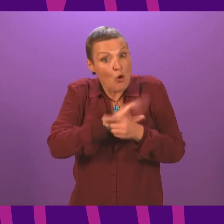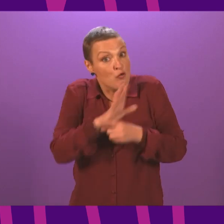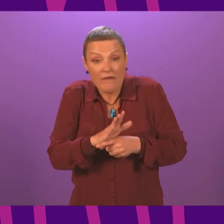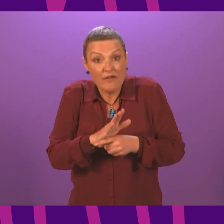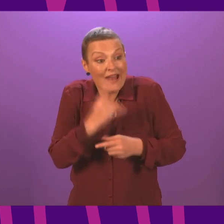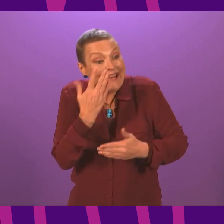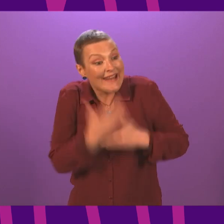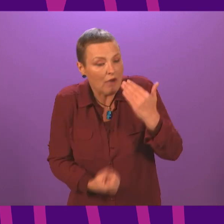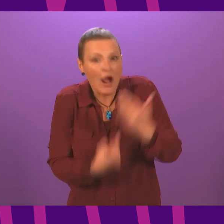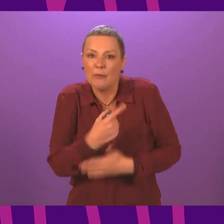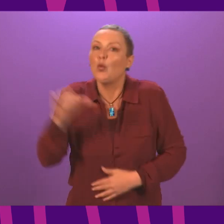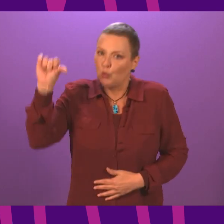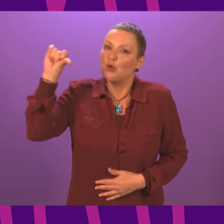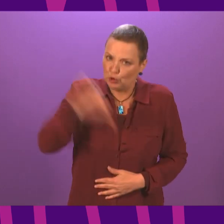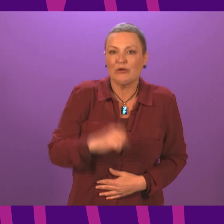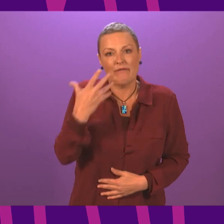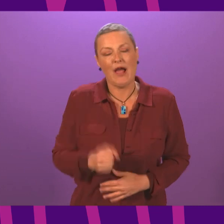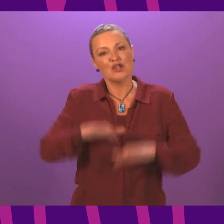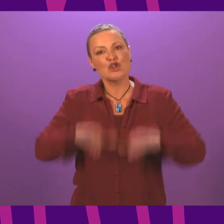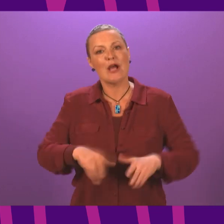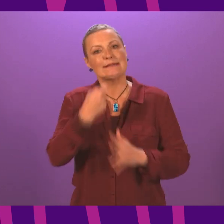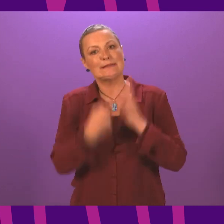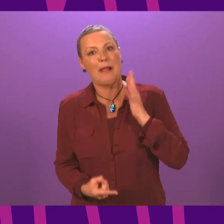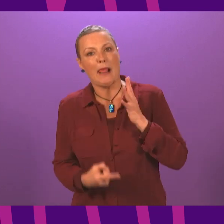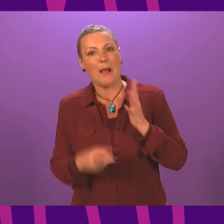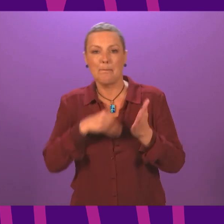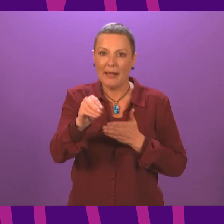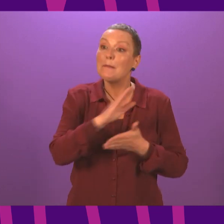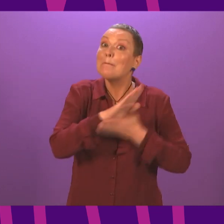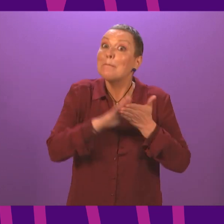have been delivering the child disability payment and the adult disability payment would be on